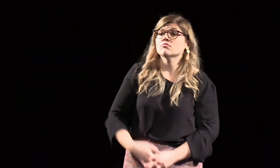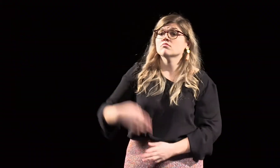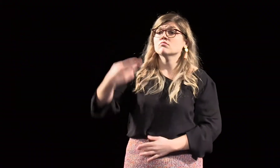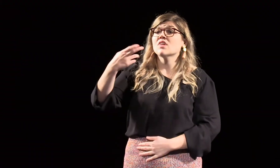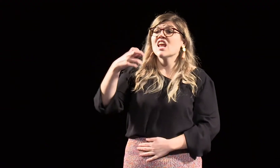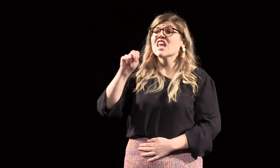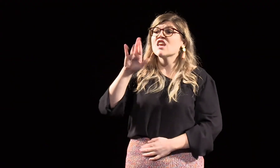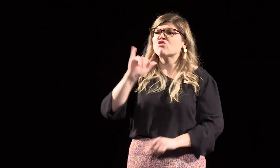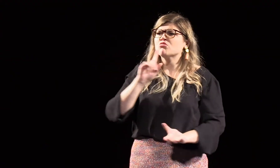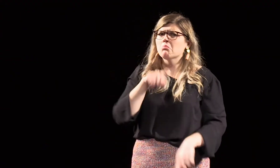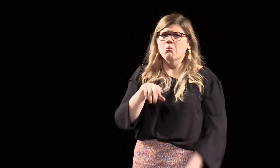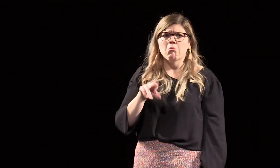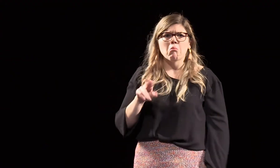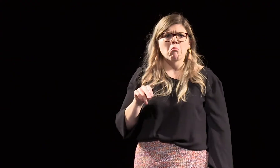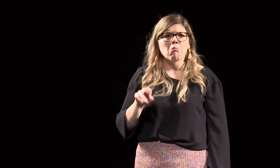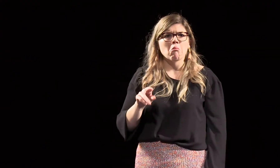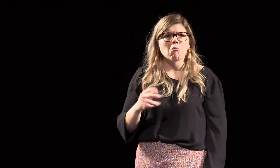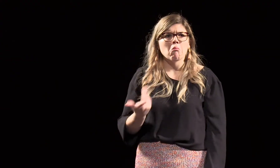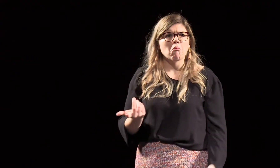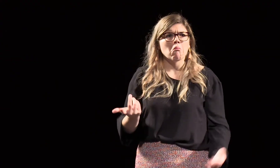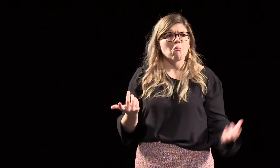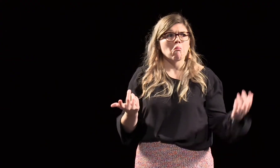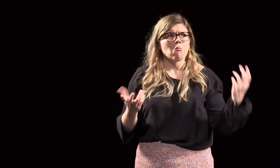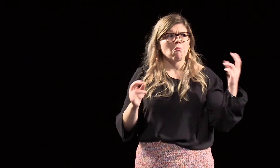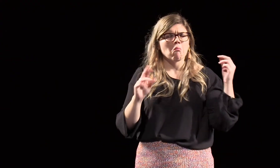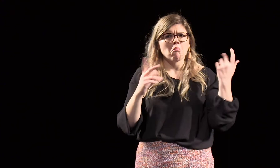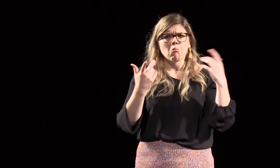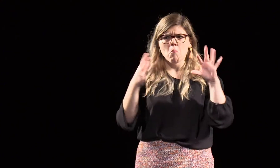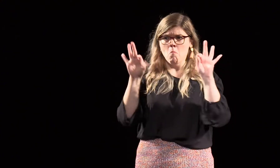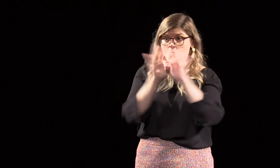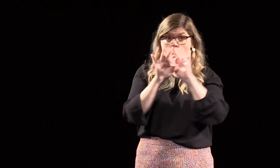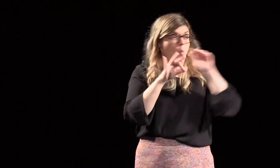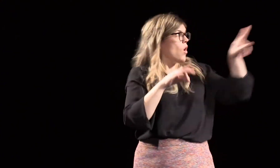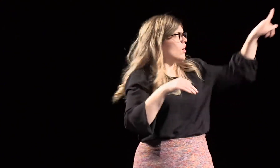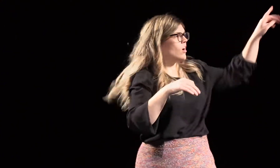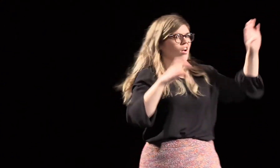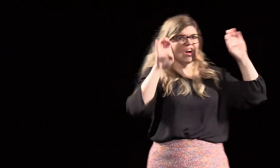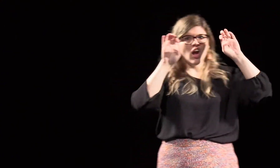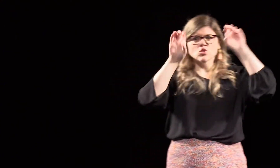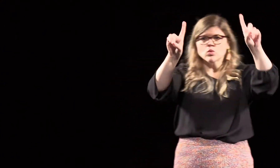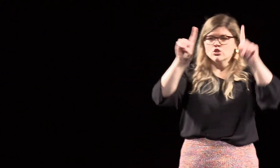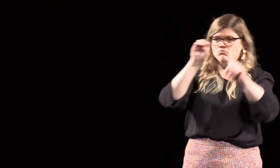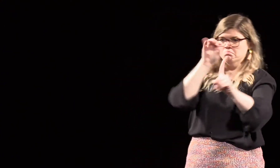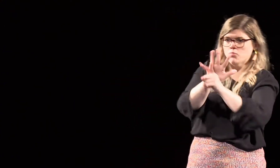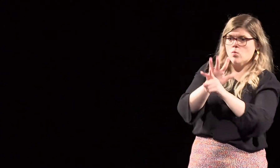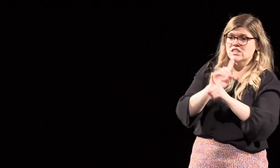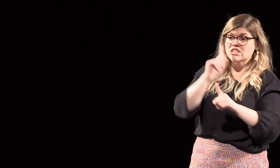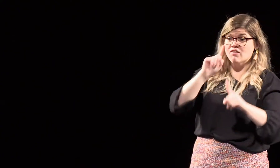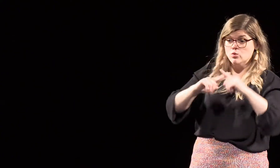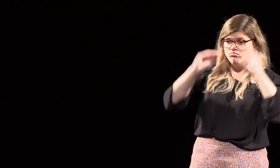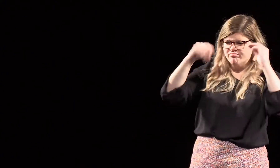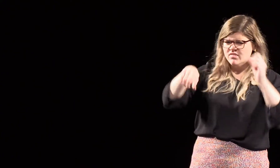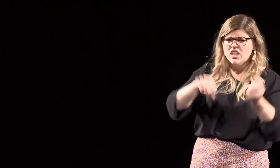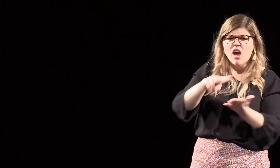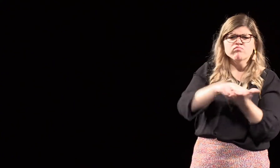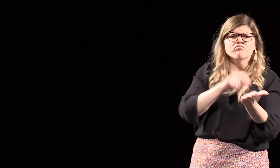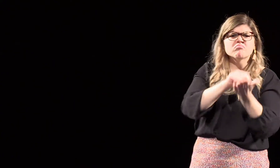So, Henry responds and says, "No, not at all. "Education is the important part and exposure.